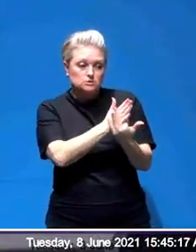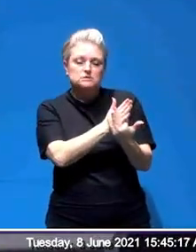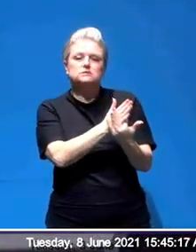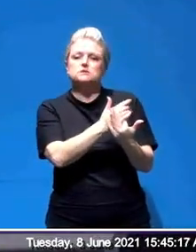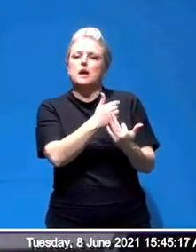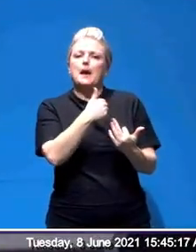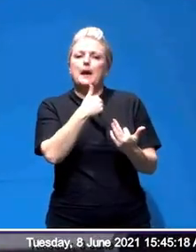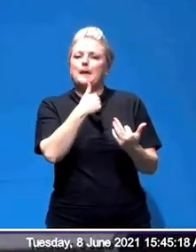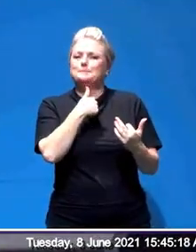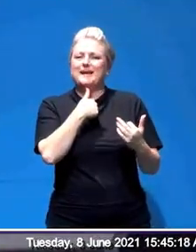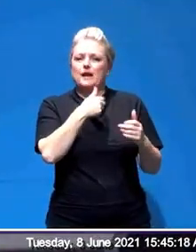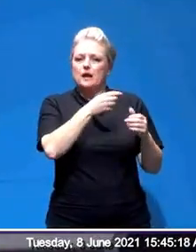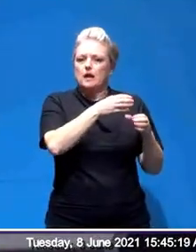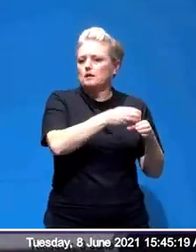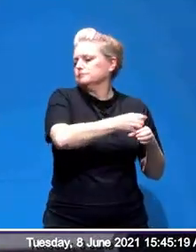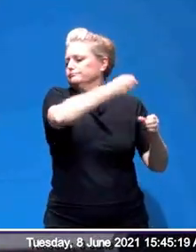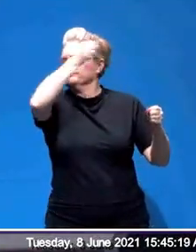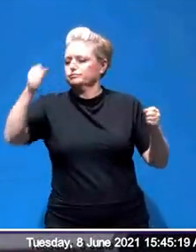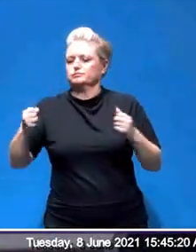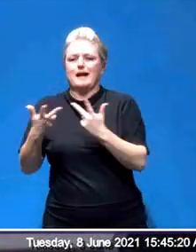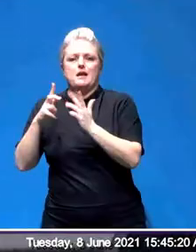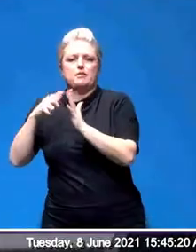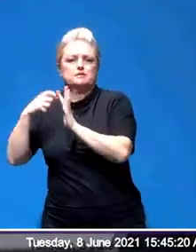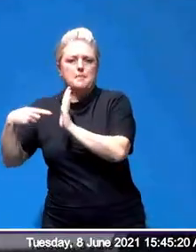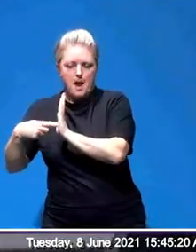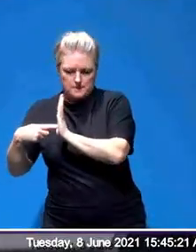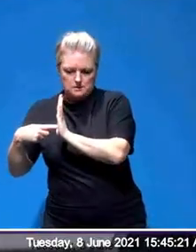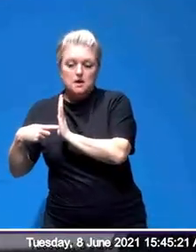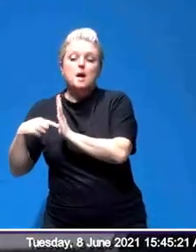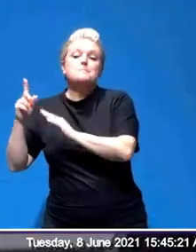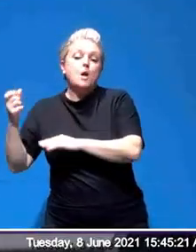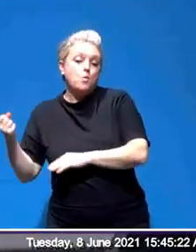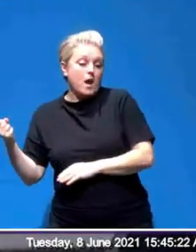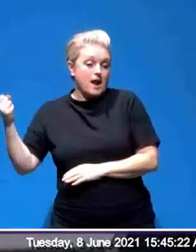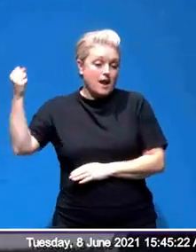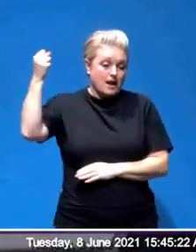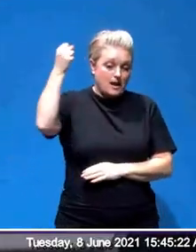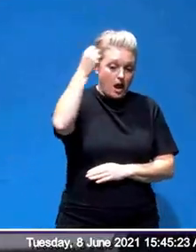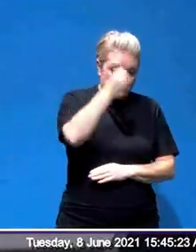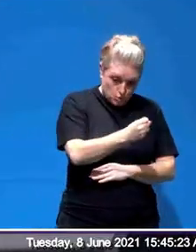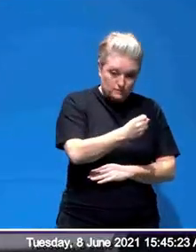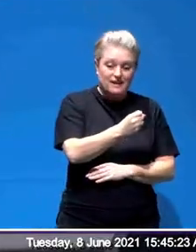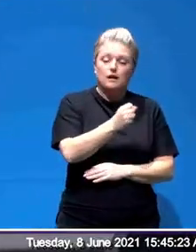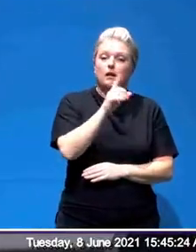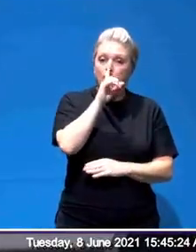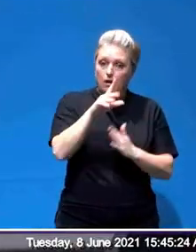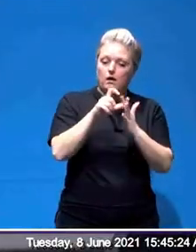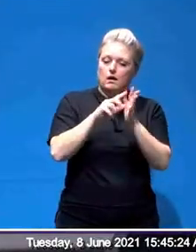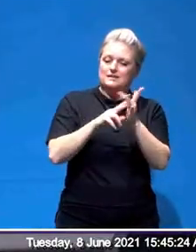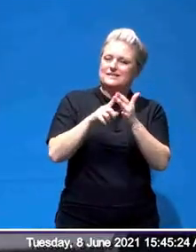Accommodation Services when Daniel went through his bruising.